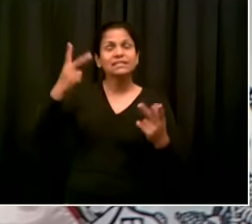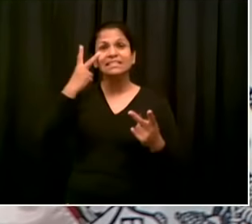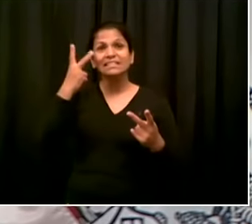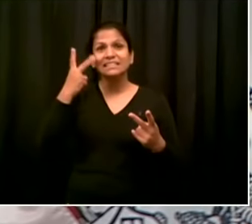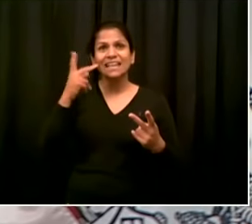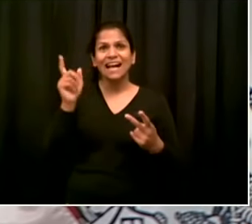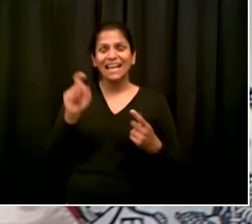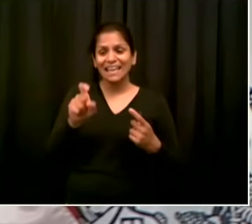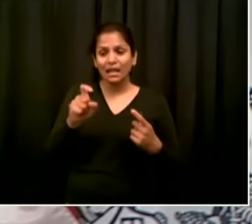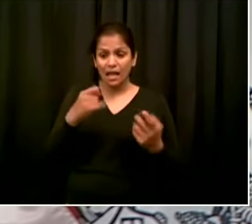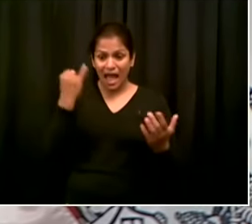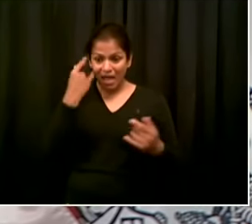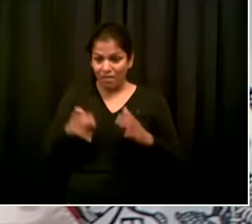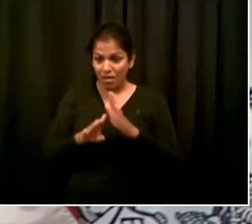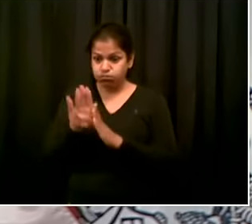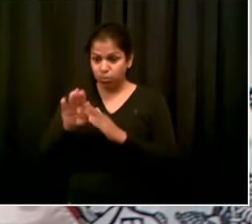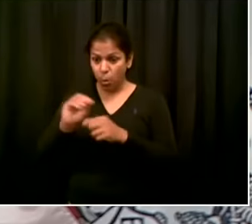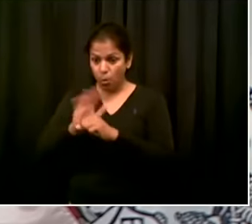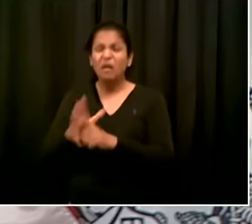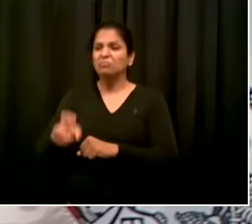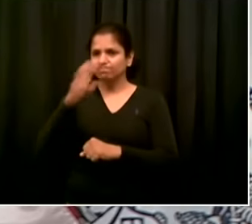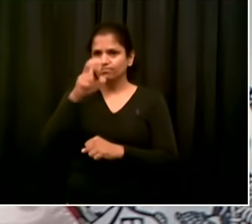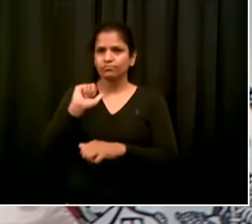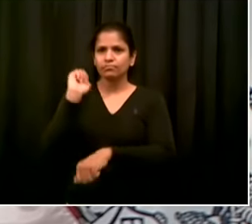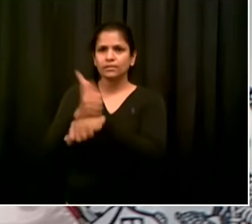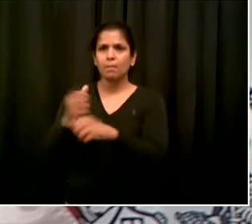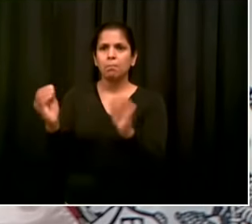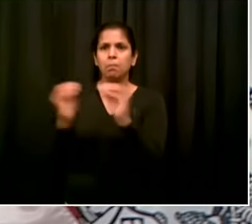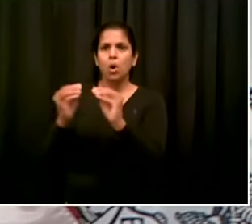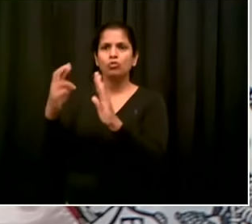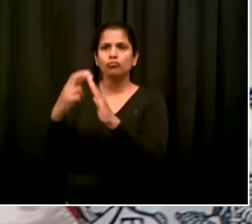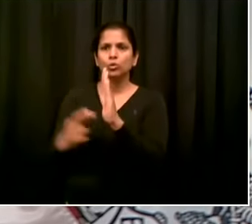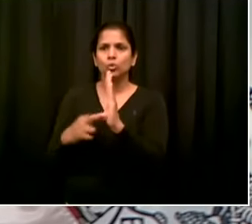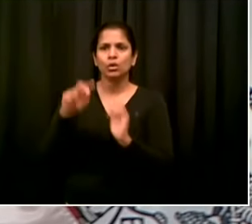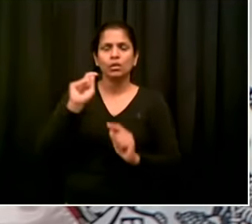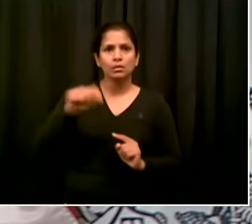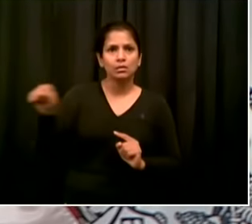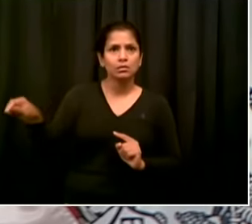> >AS ALWAYS RICH, YOU GOT TO ETH HEART OF THE MATTER THER.E